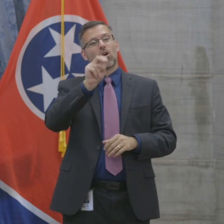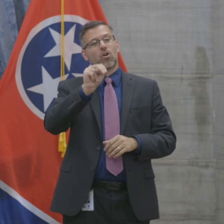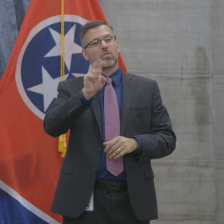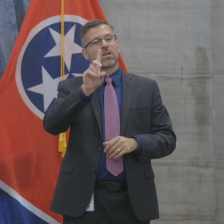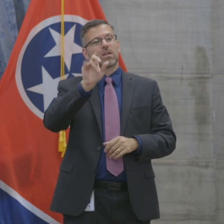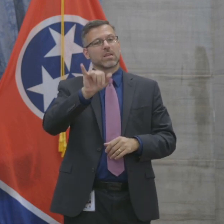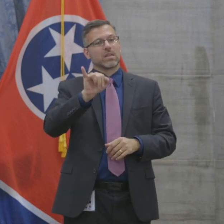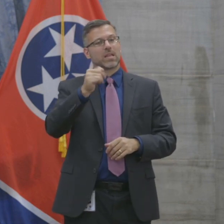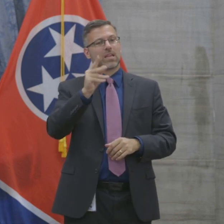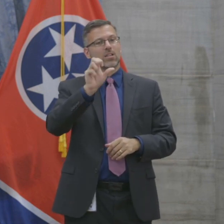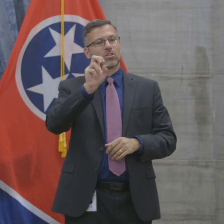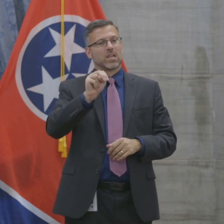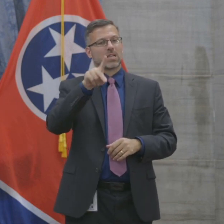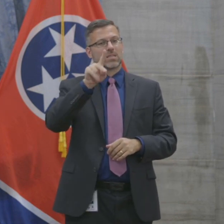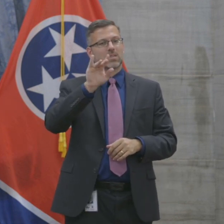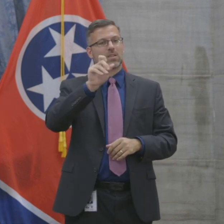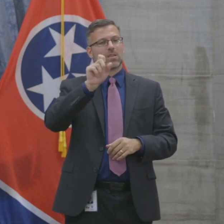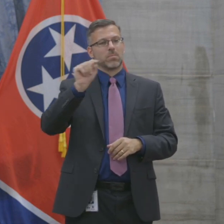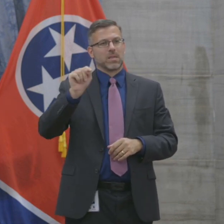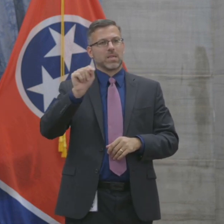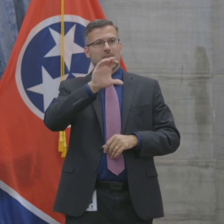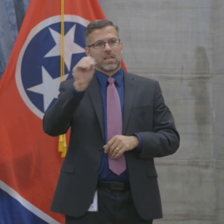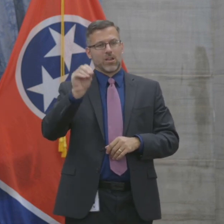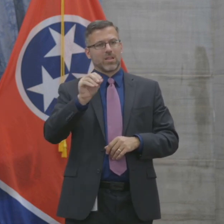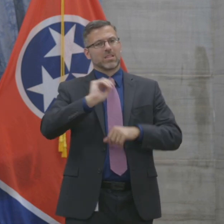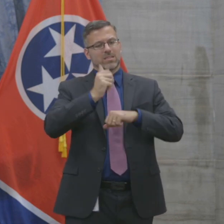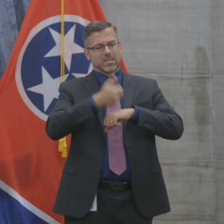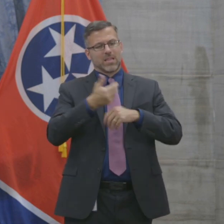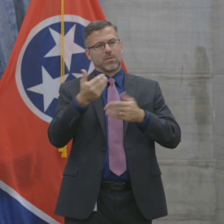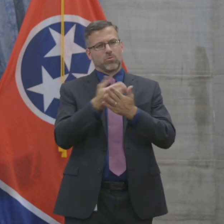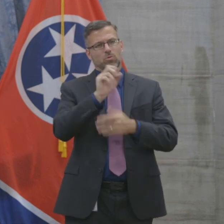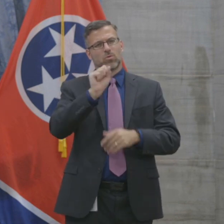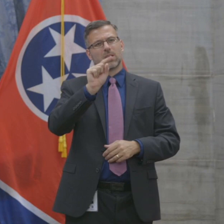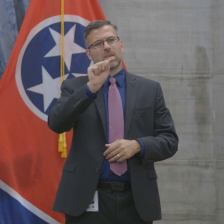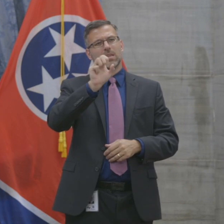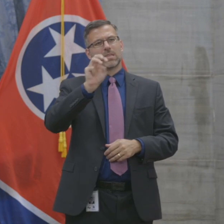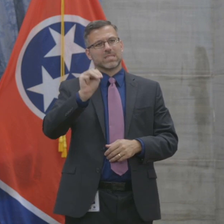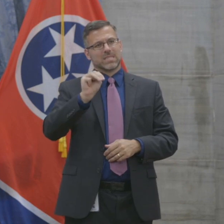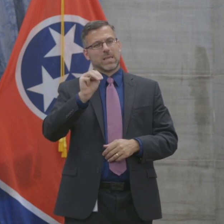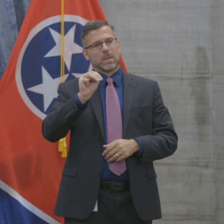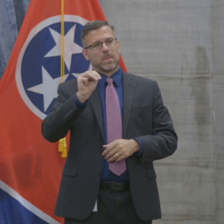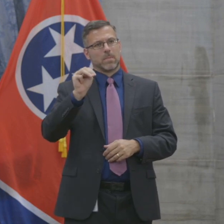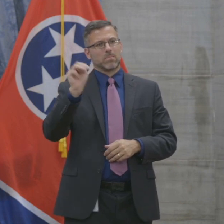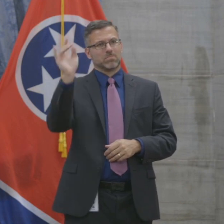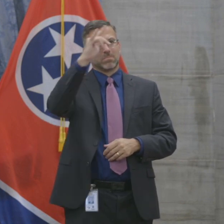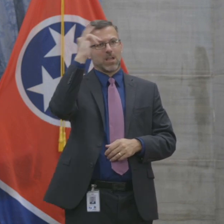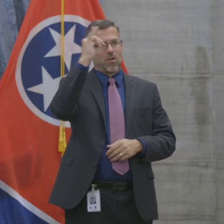Perkins reserve grant allocated to 44 districts across the state. A couple of highlights, even in these challenging times